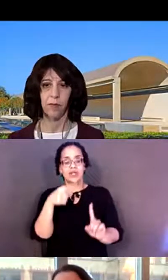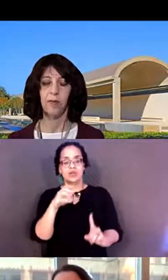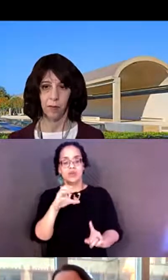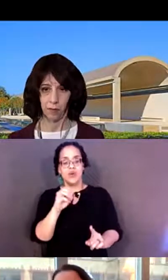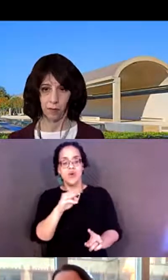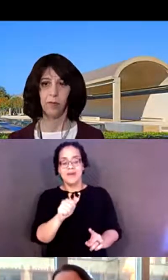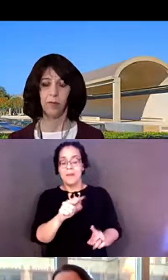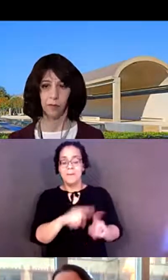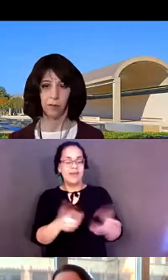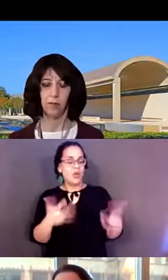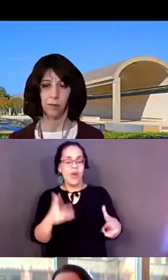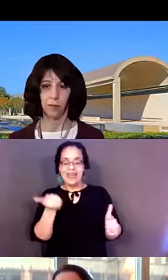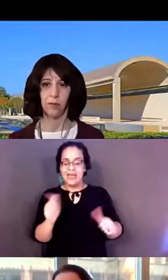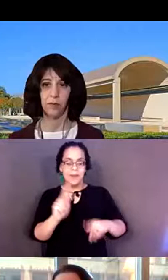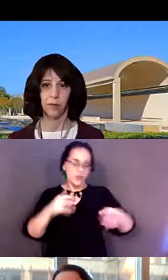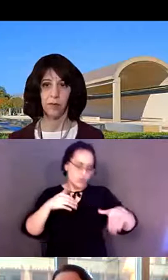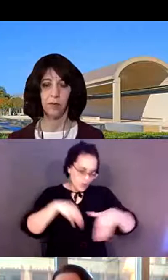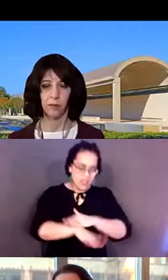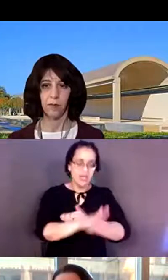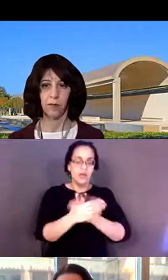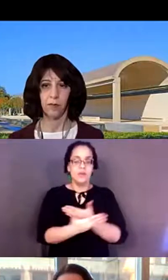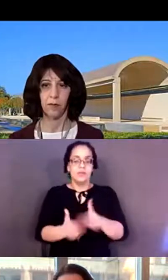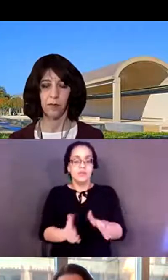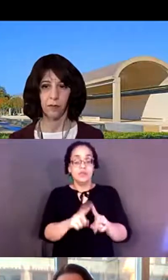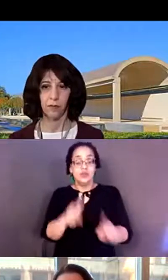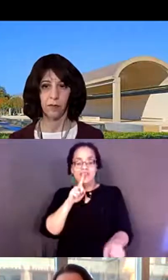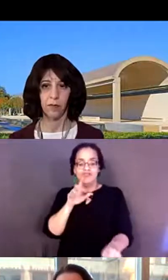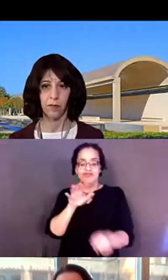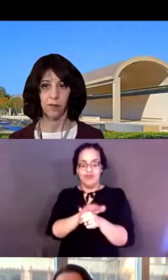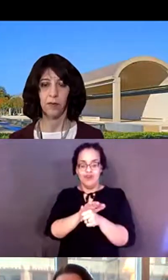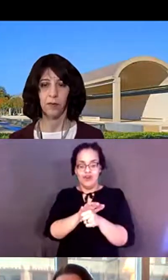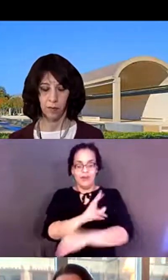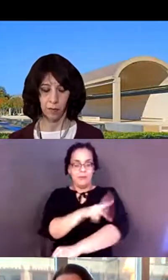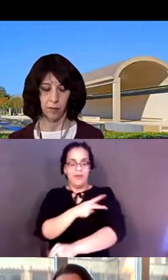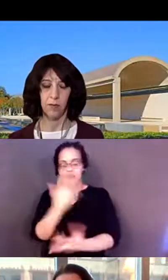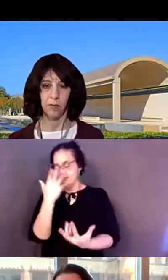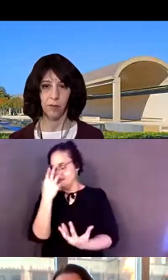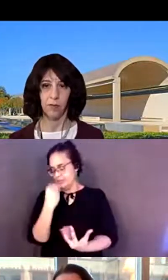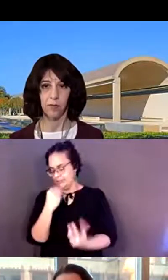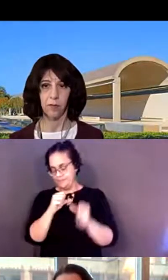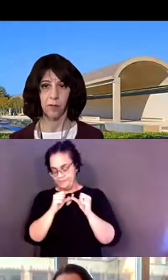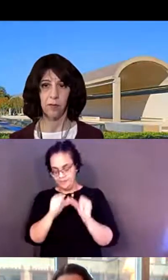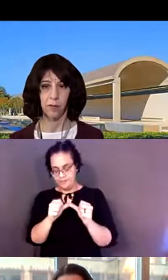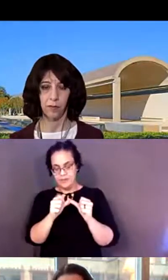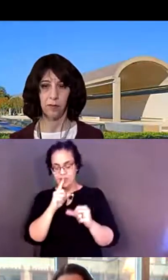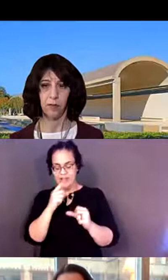to ensure that the patient stayed essentially asleep so that they could fight